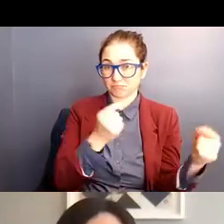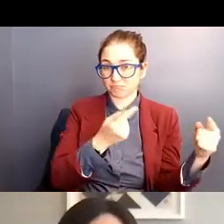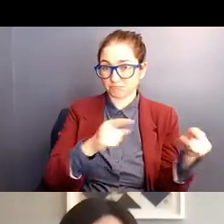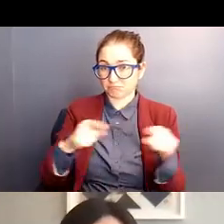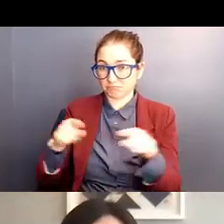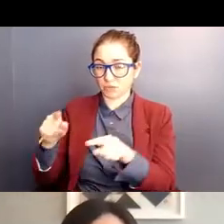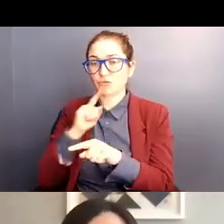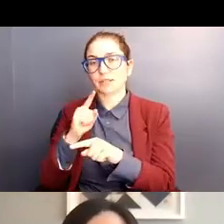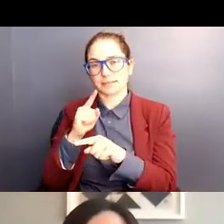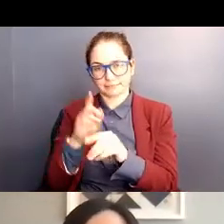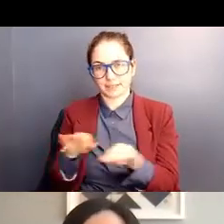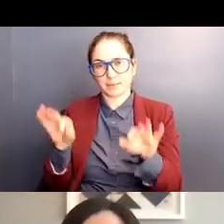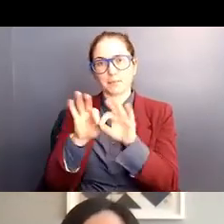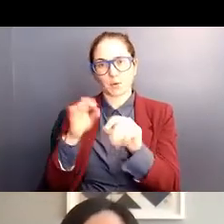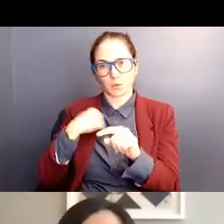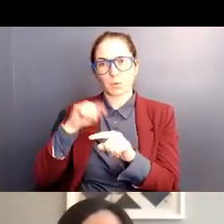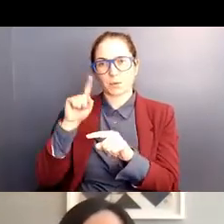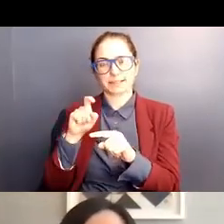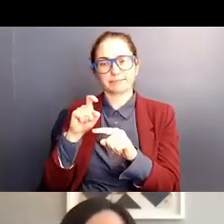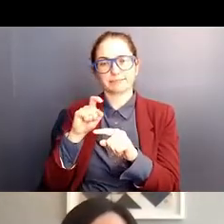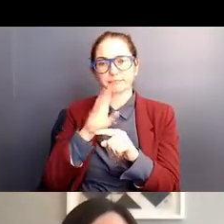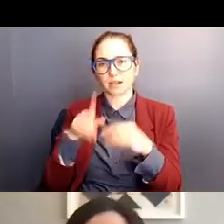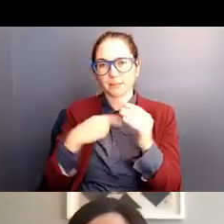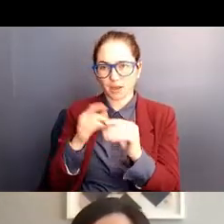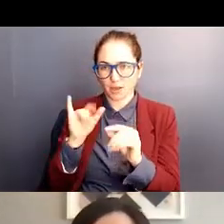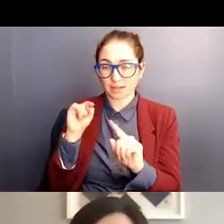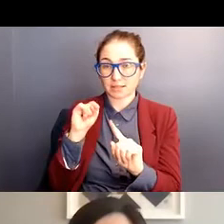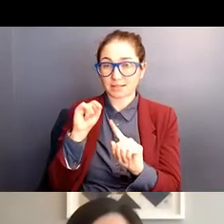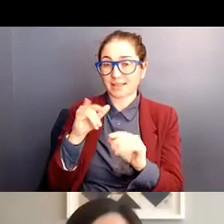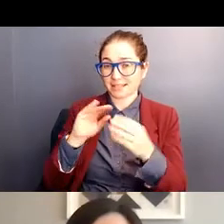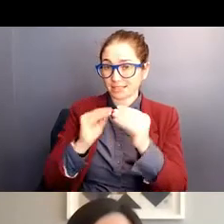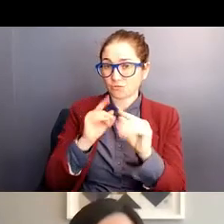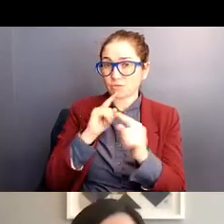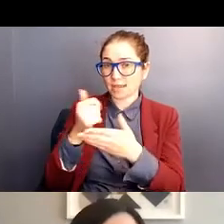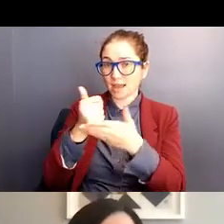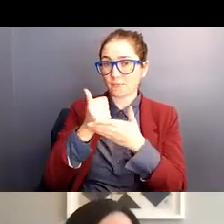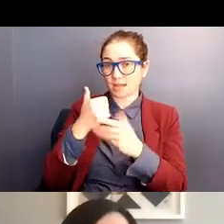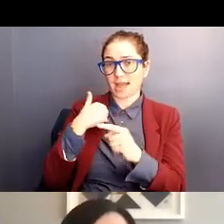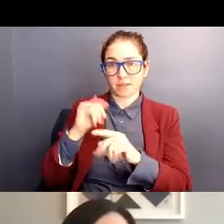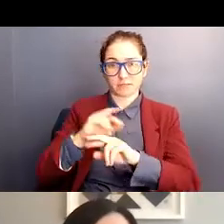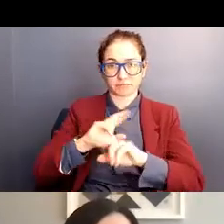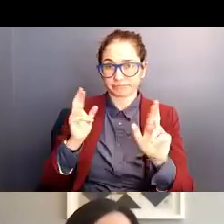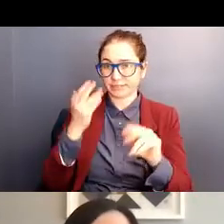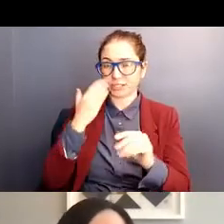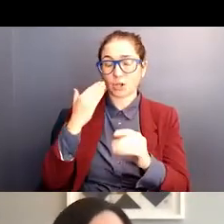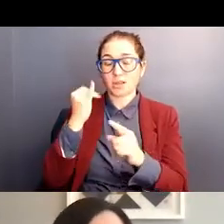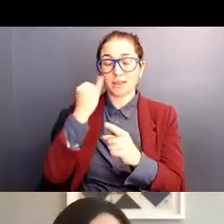important for us to talk about. And I think is a statistic that's helpful to have at the ready, if you have someone higher up in your